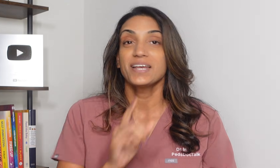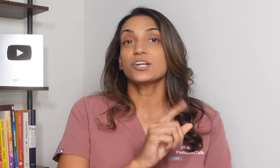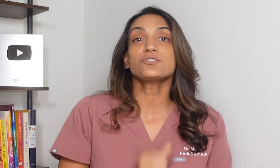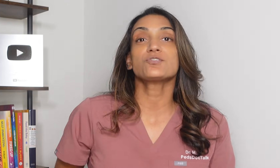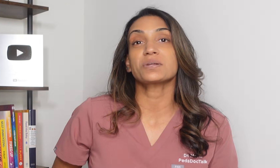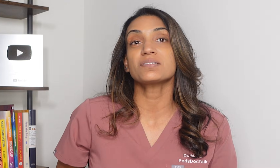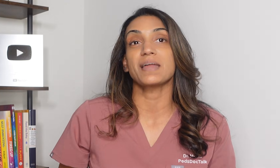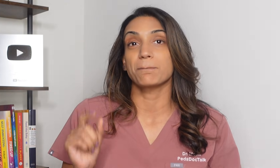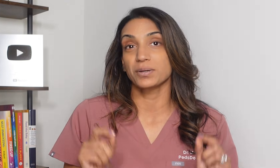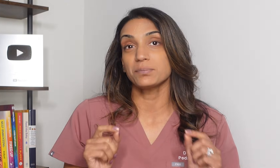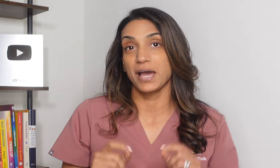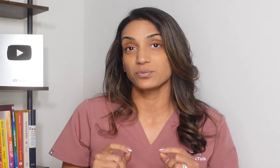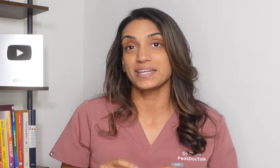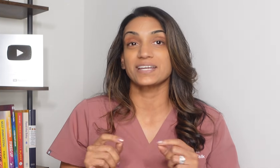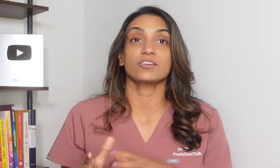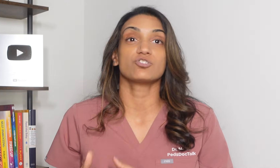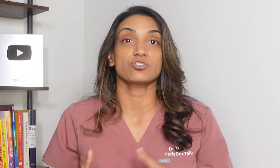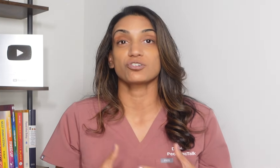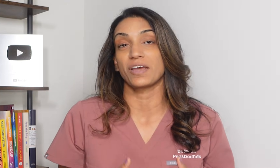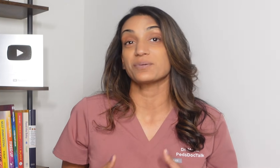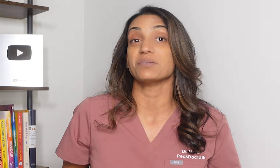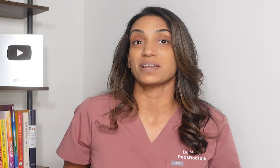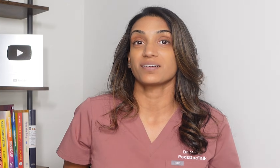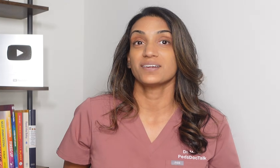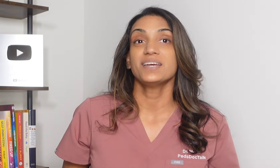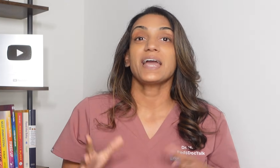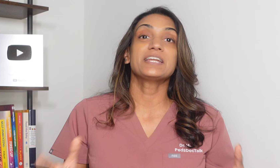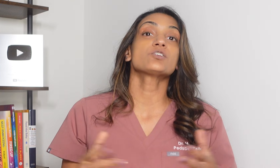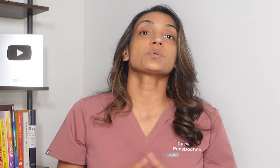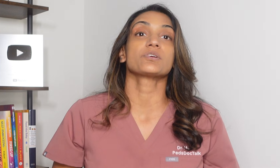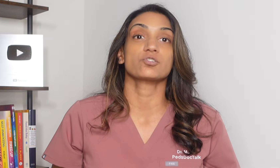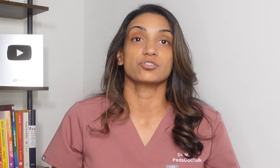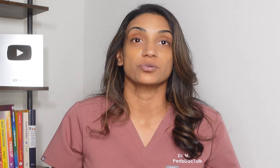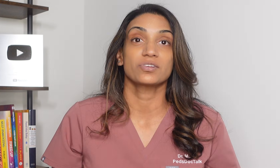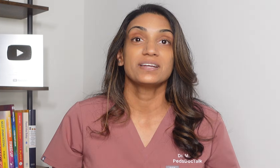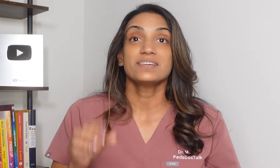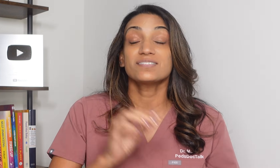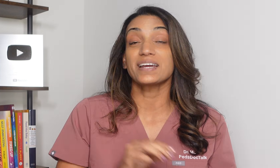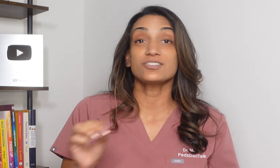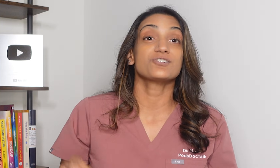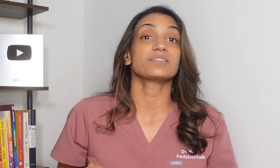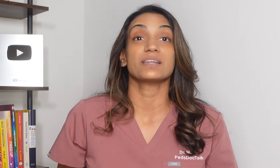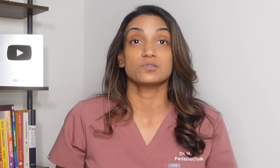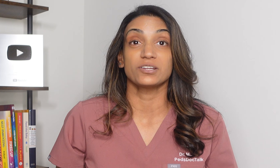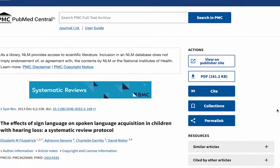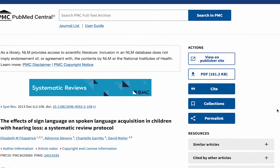It also strengthens that brain pathway that connects gesture, sound, and meaning. And here's what research shows. Signing does not delay speech.